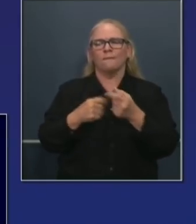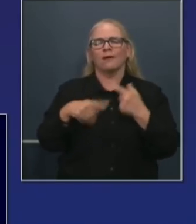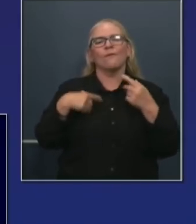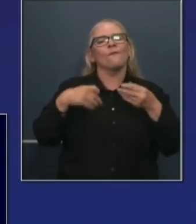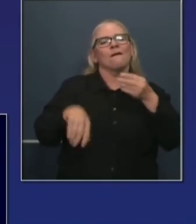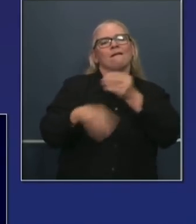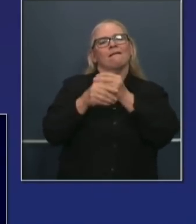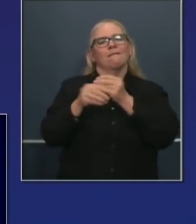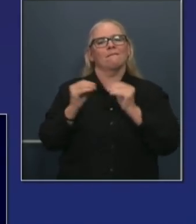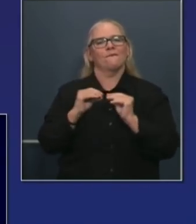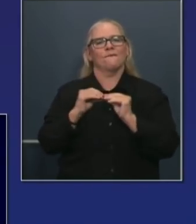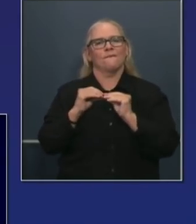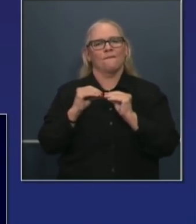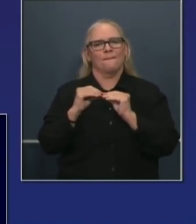THOSE EXISTING EXECUTIVE ORDERS